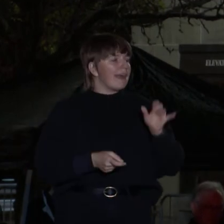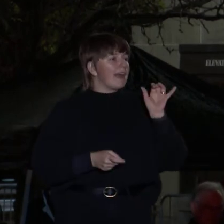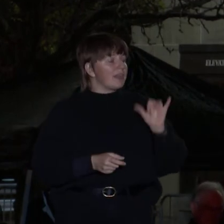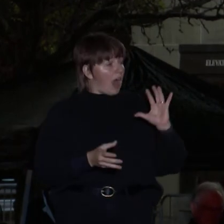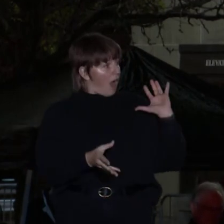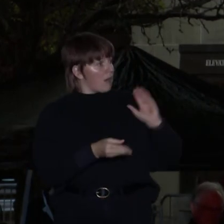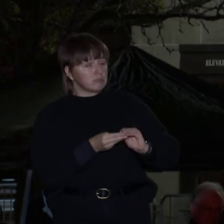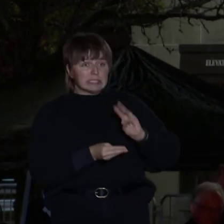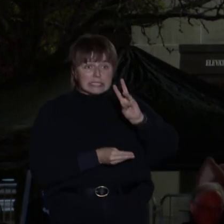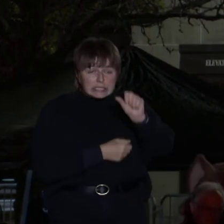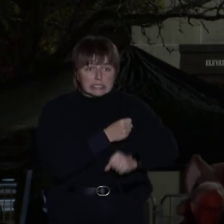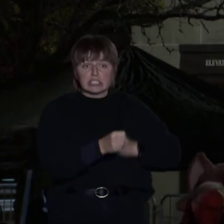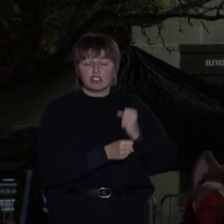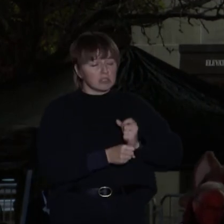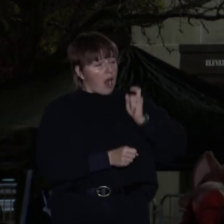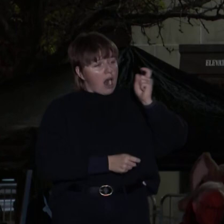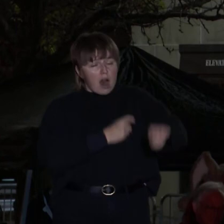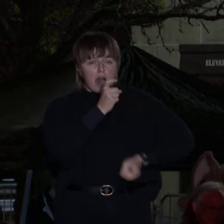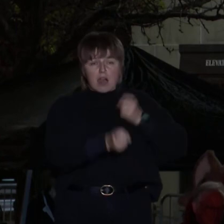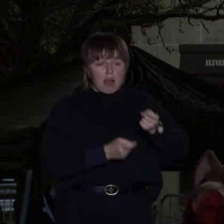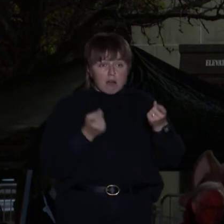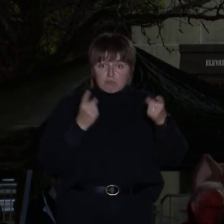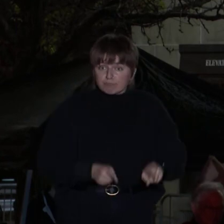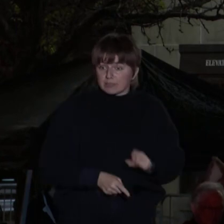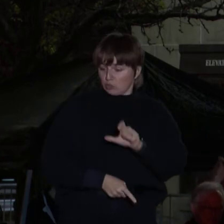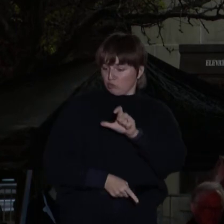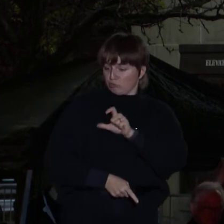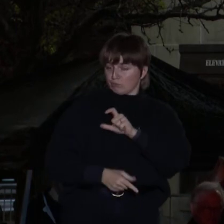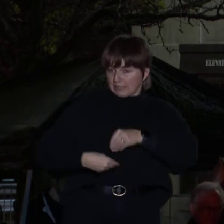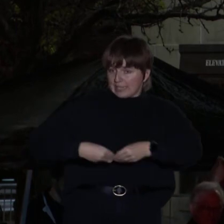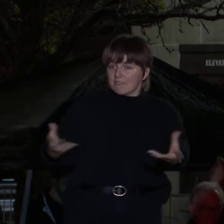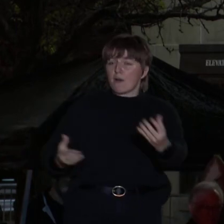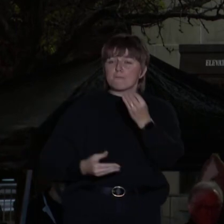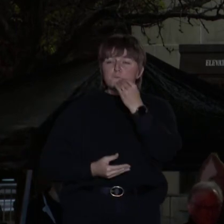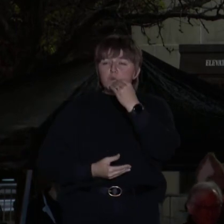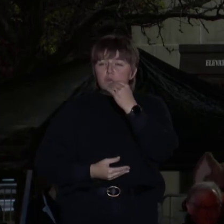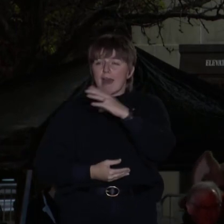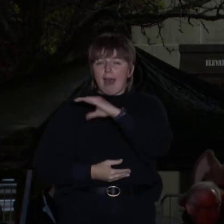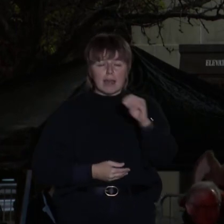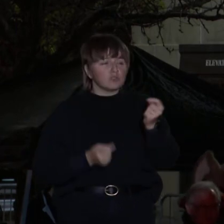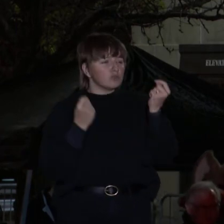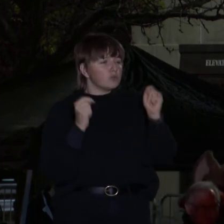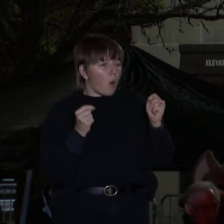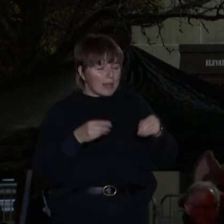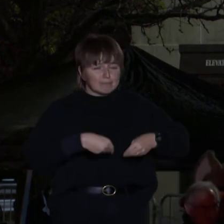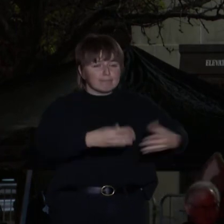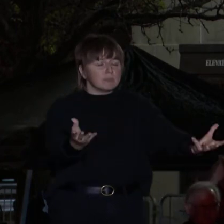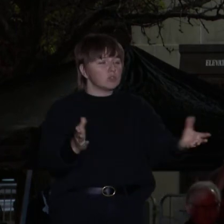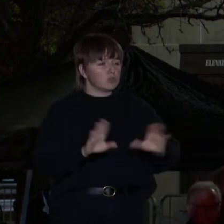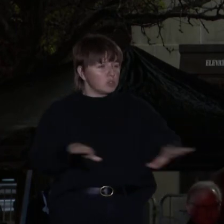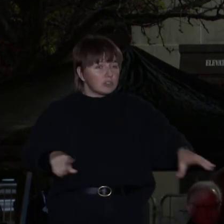CHRISTMAS BASKET PROGRAM, WHICH IS A 60 YEAR TRADITION OF